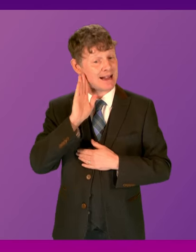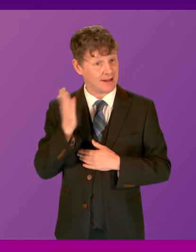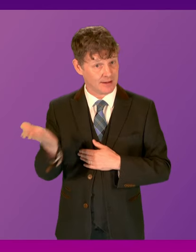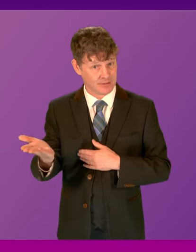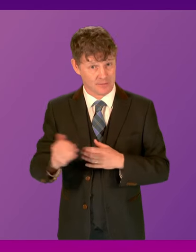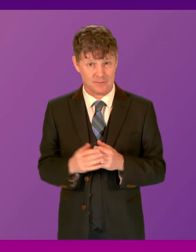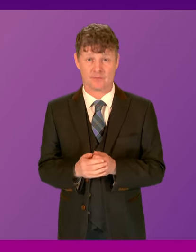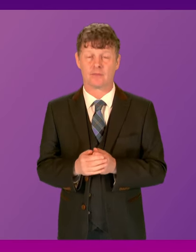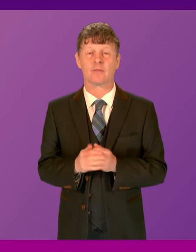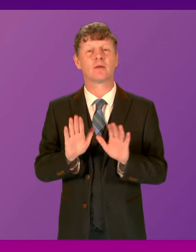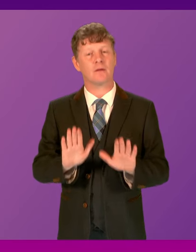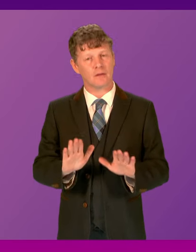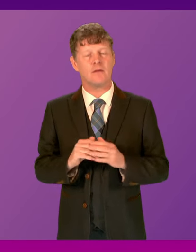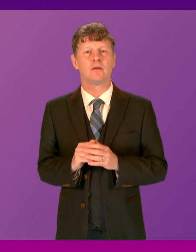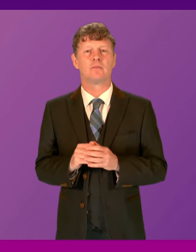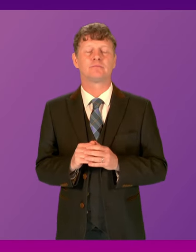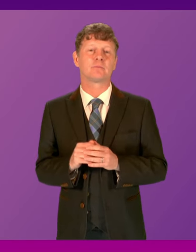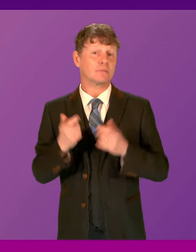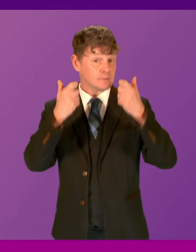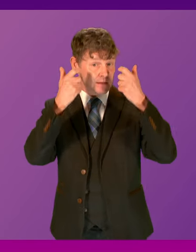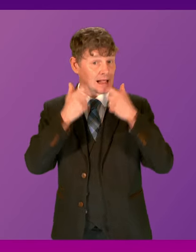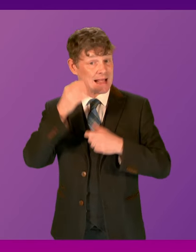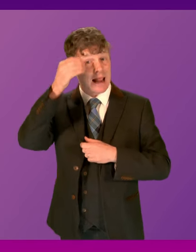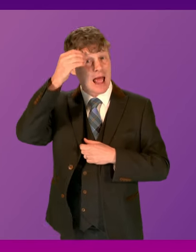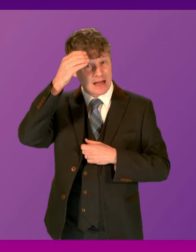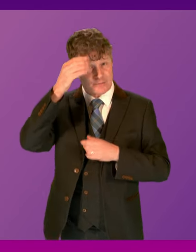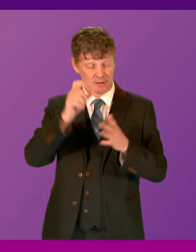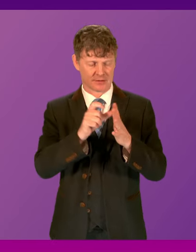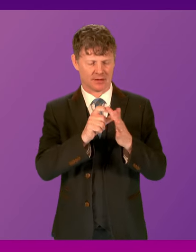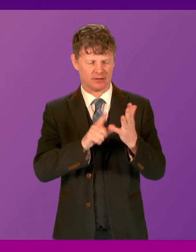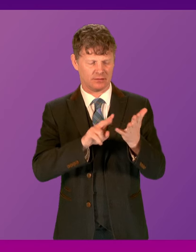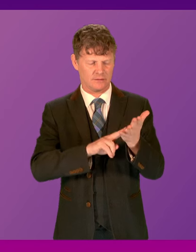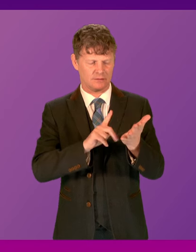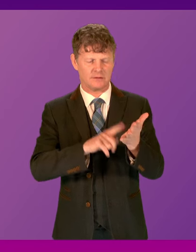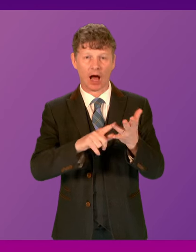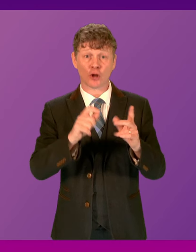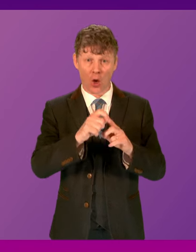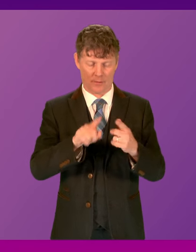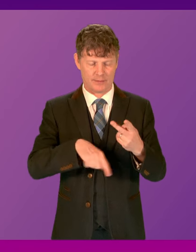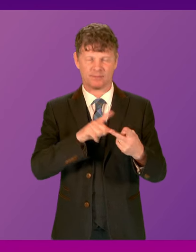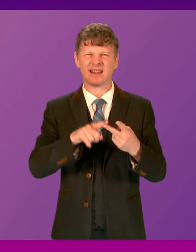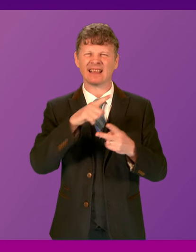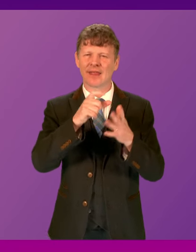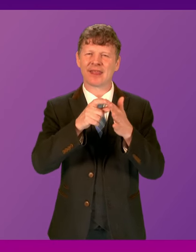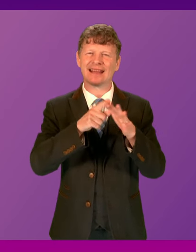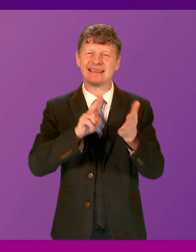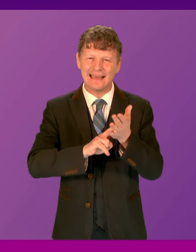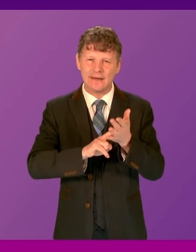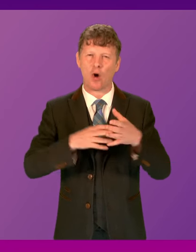Legal experts, including the dean of the Faculty of Advocates, Roddy Dunlop, have said that there